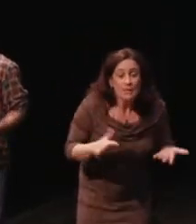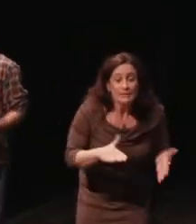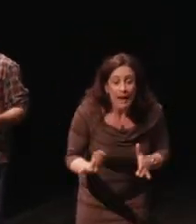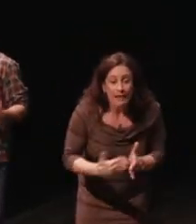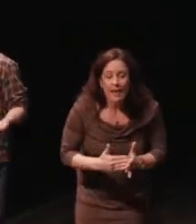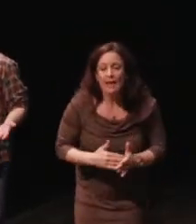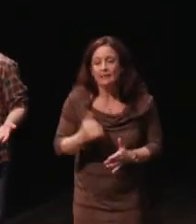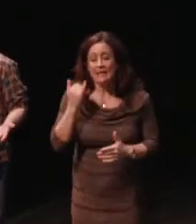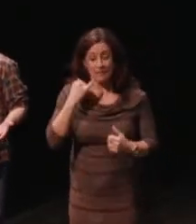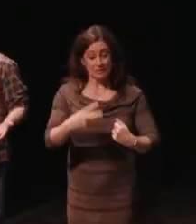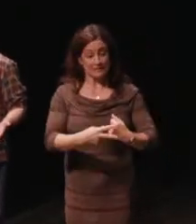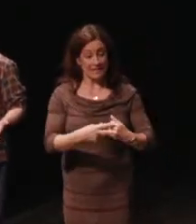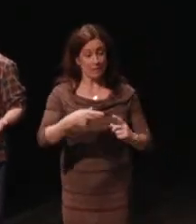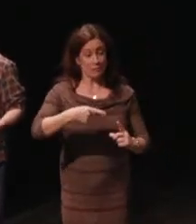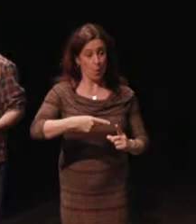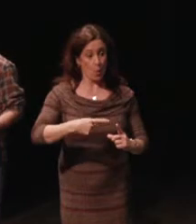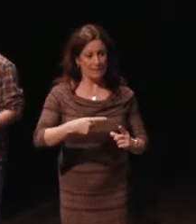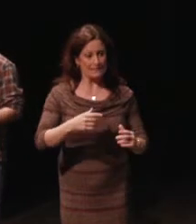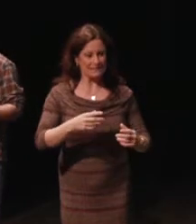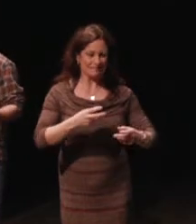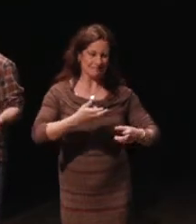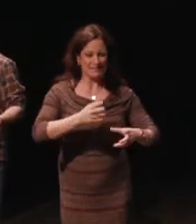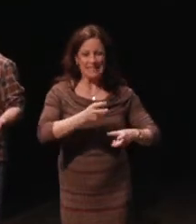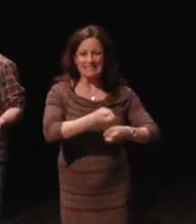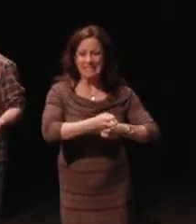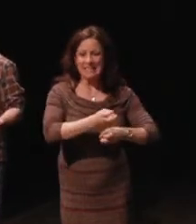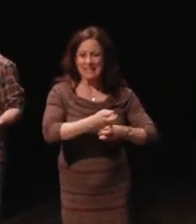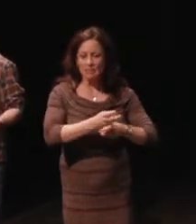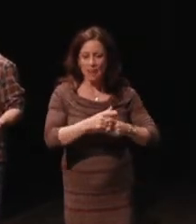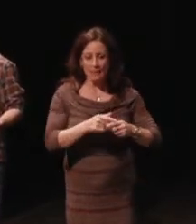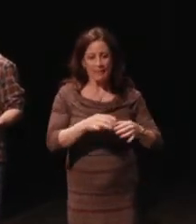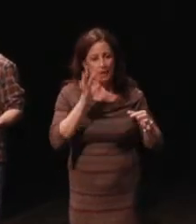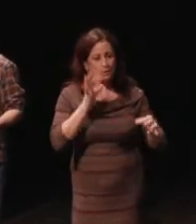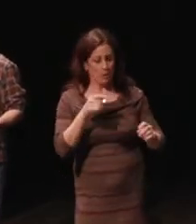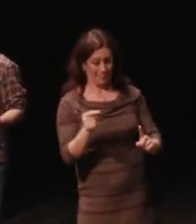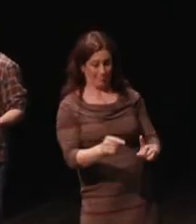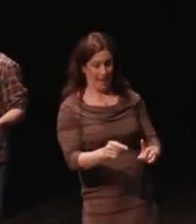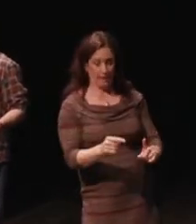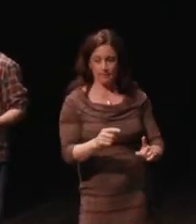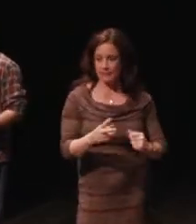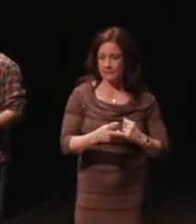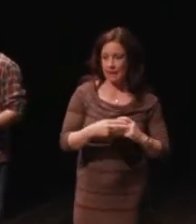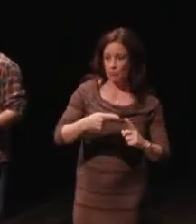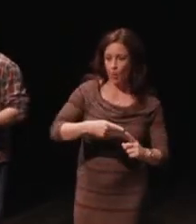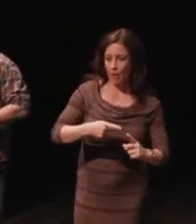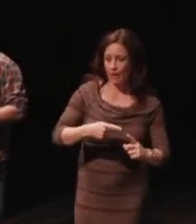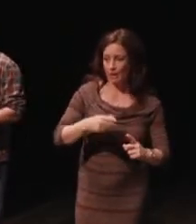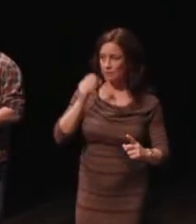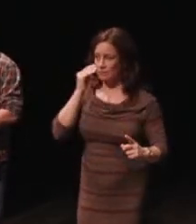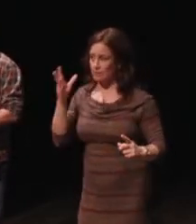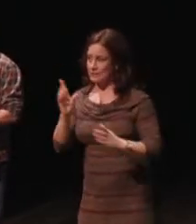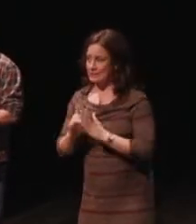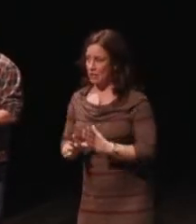They can be determined, go tell the designer that that save point, in particular, is tedious, and let them figure out a way to deal with